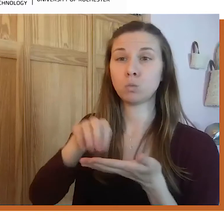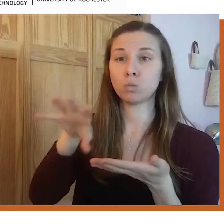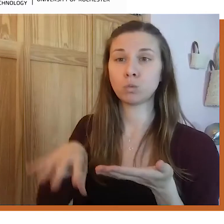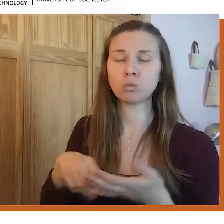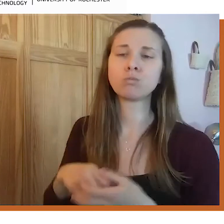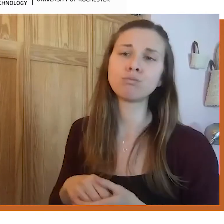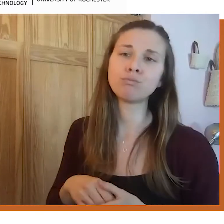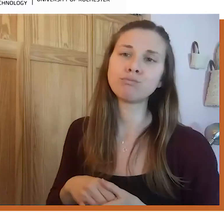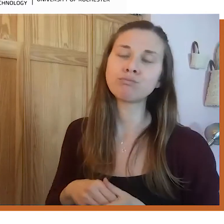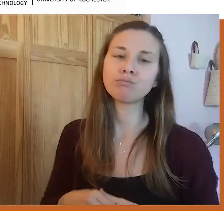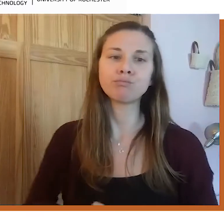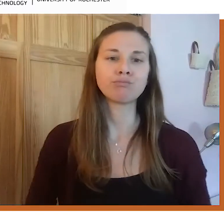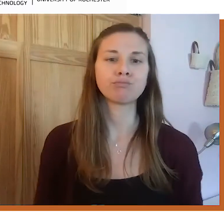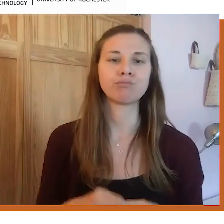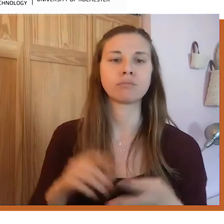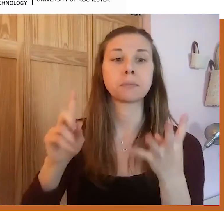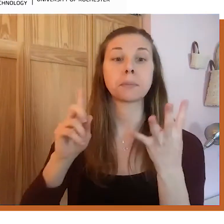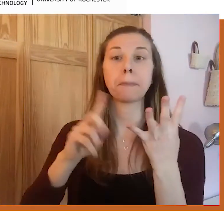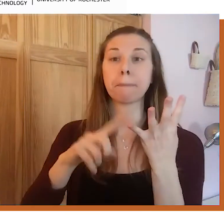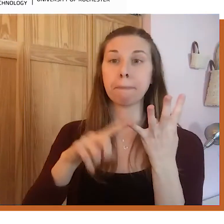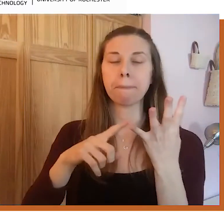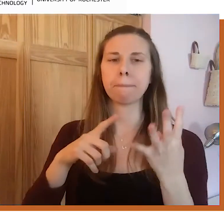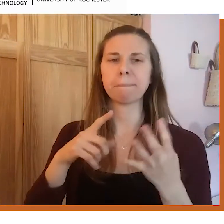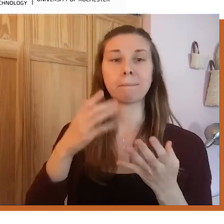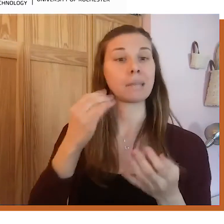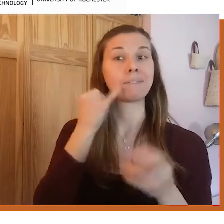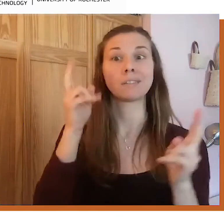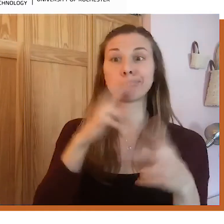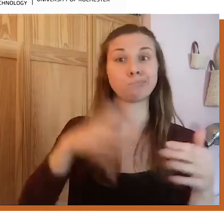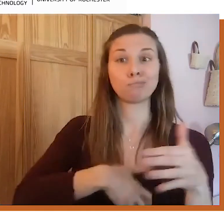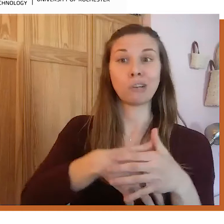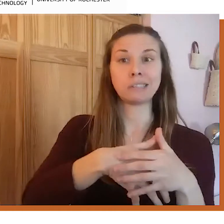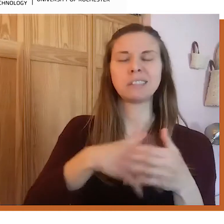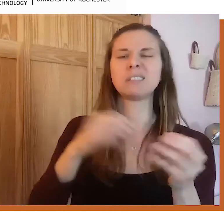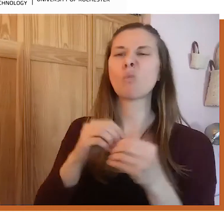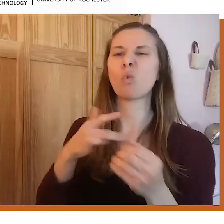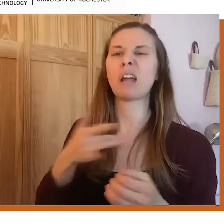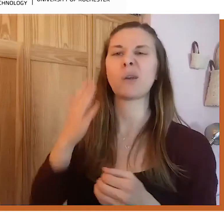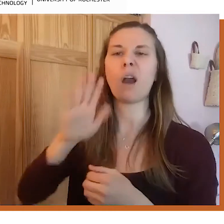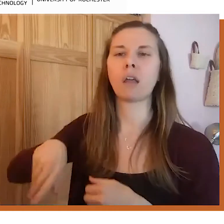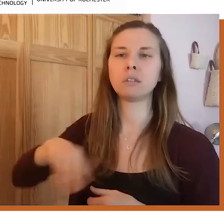so that's very serious. The final thing here about unintended pregnancies